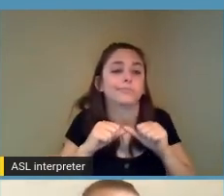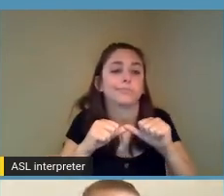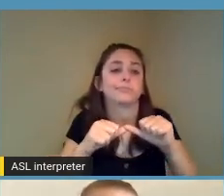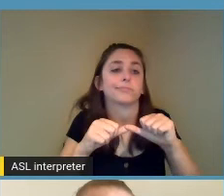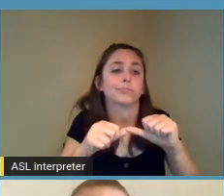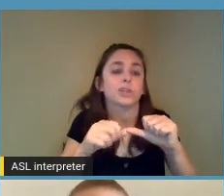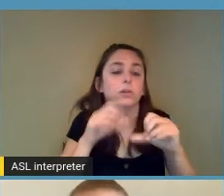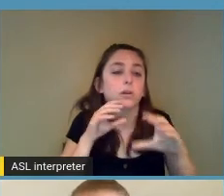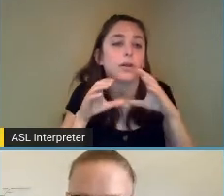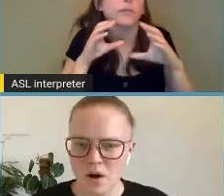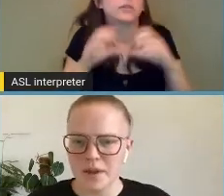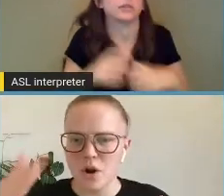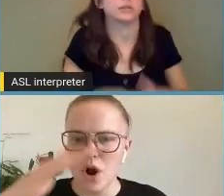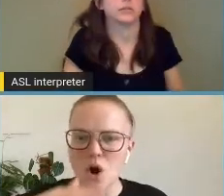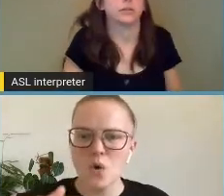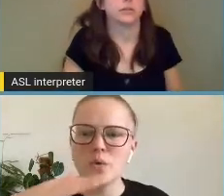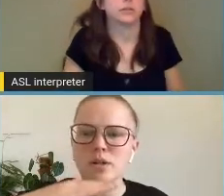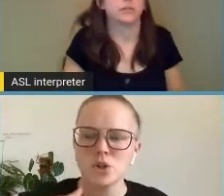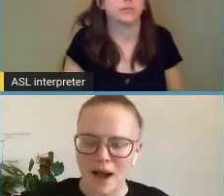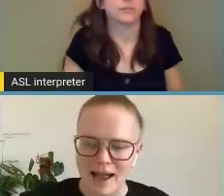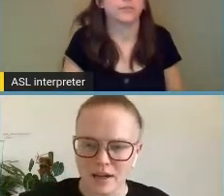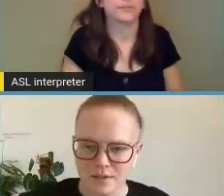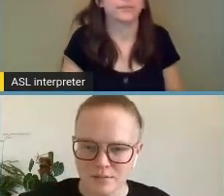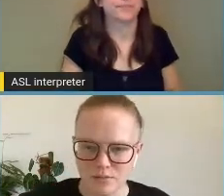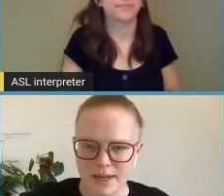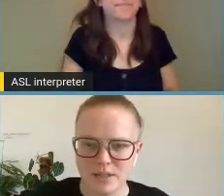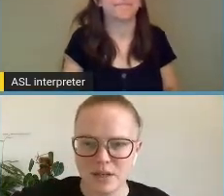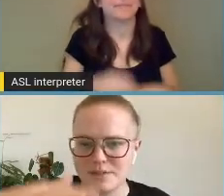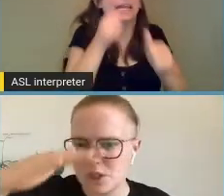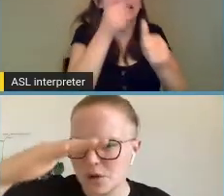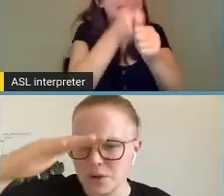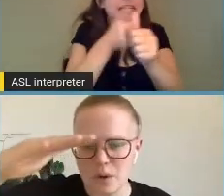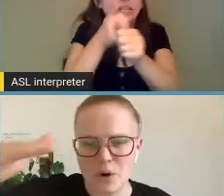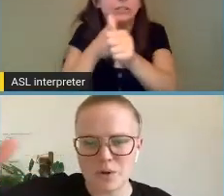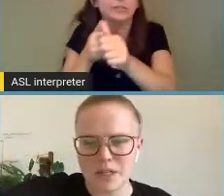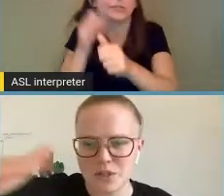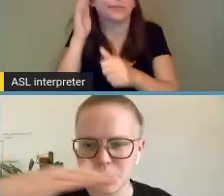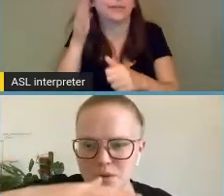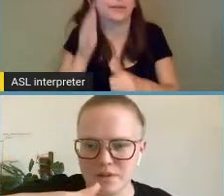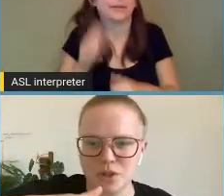Is with each speaker on their own track, I have shown you, on all of these you can do